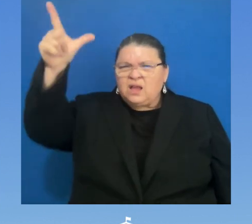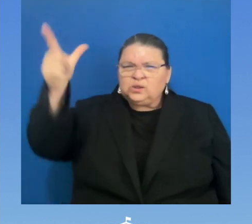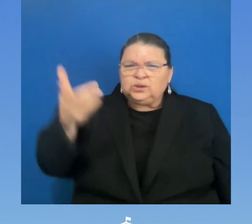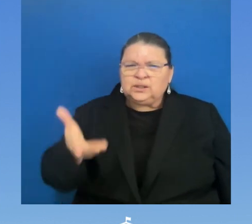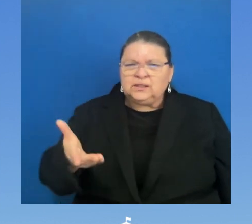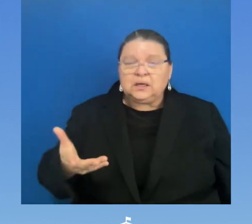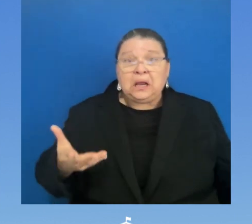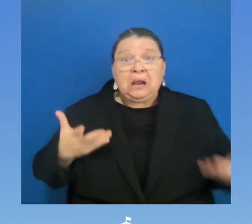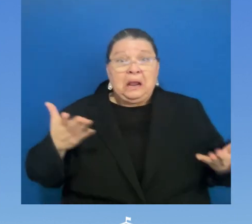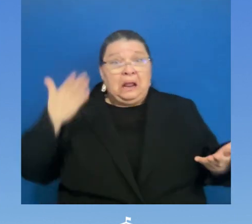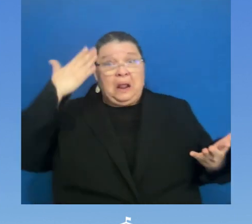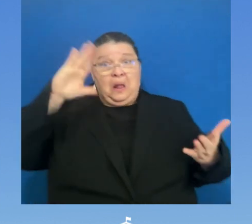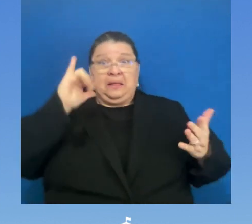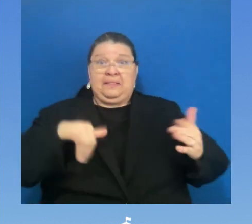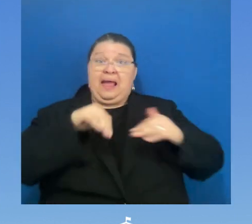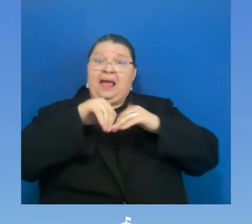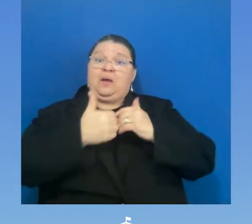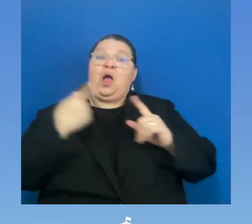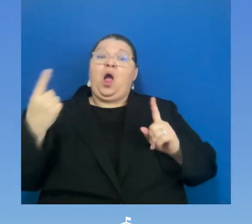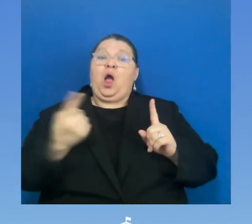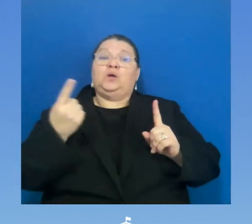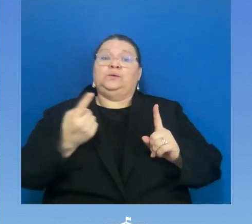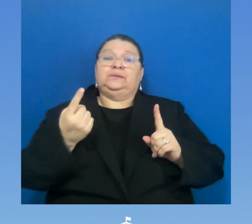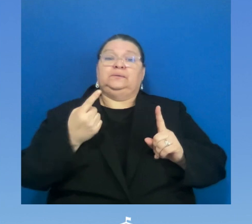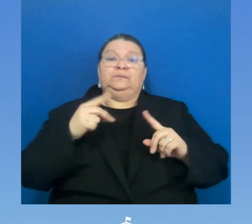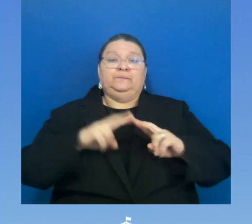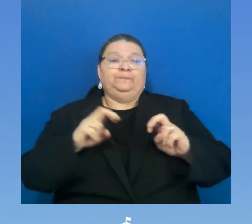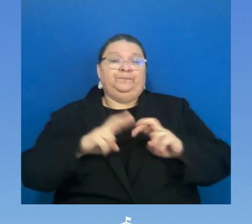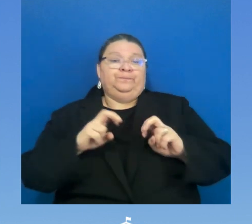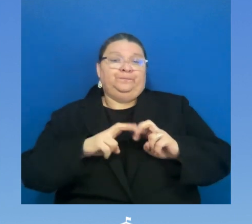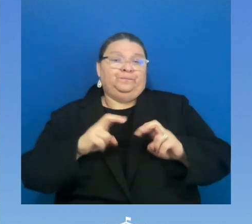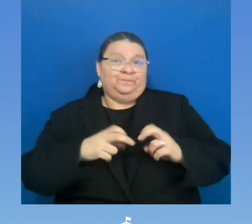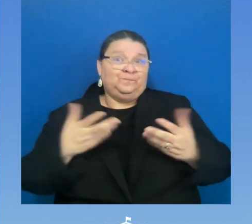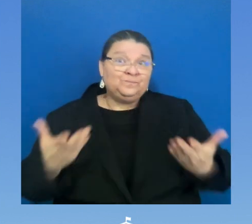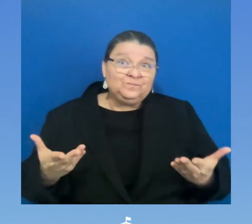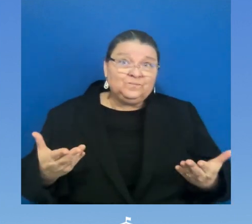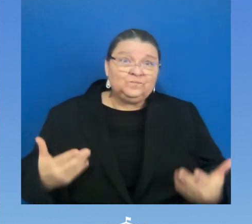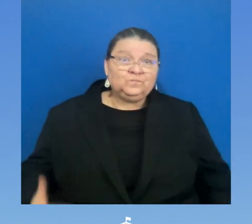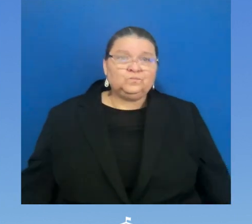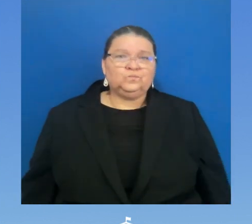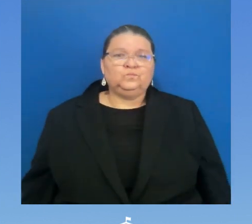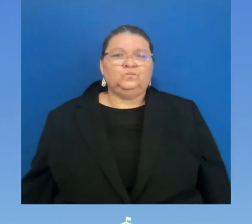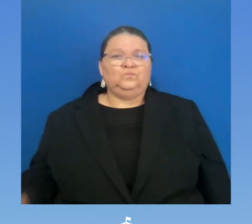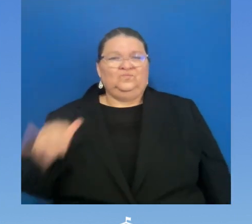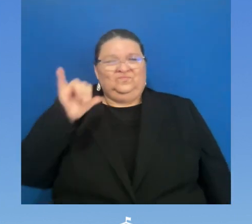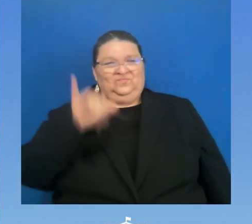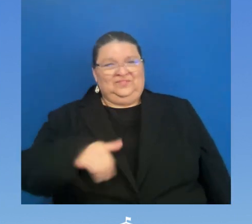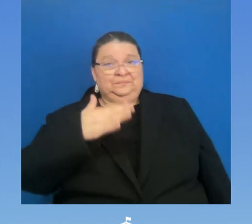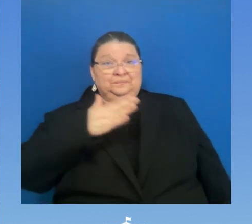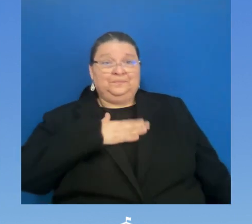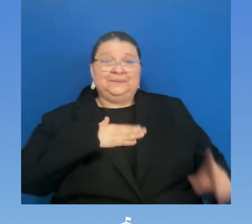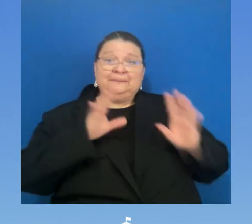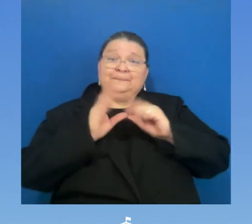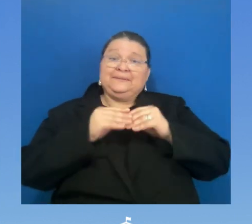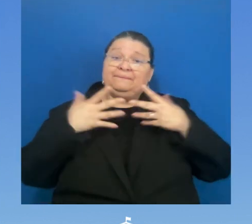When I came home after my meeting, my daughters ran into my arms like they did every day, and it dawned on me for the first time